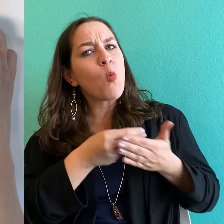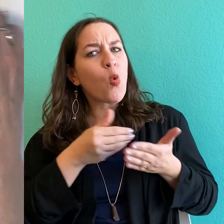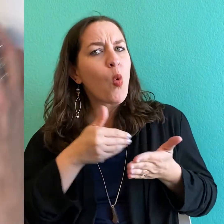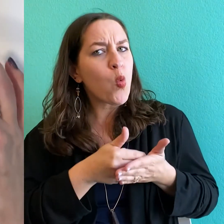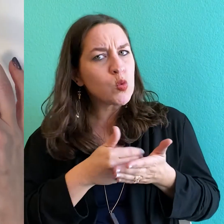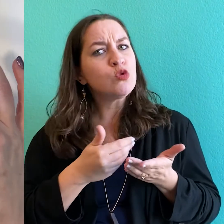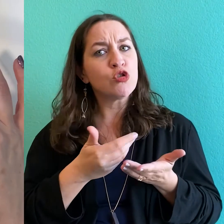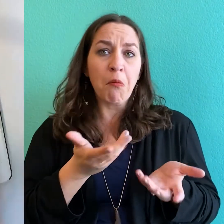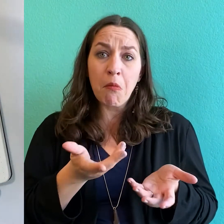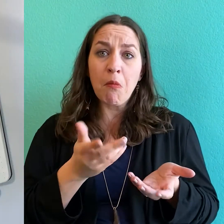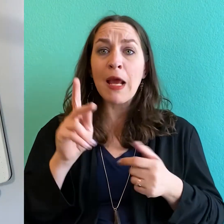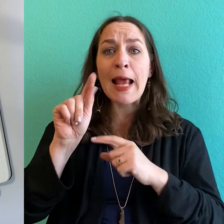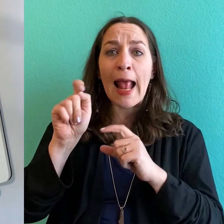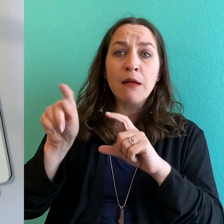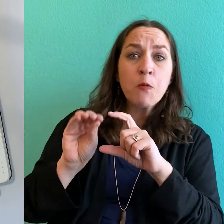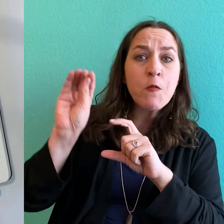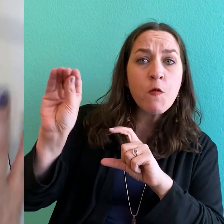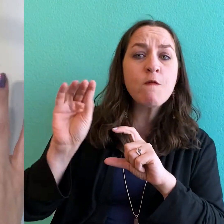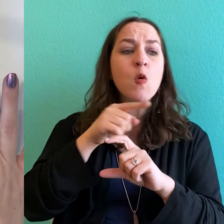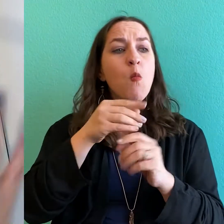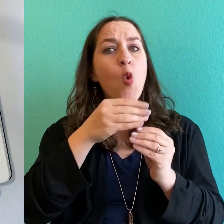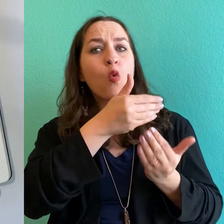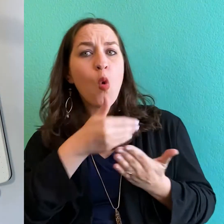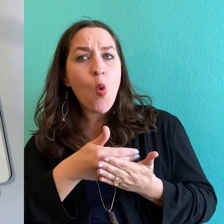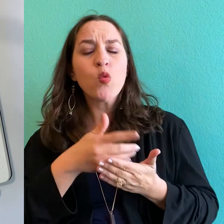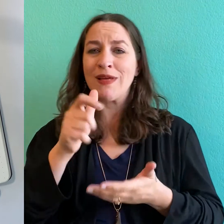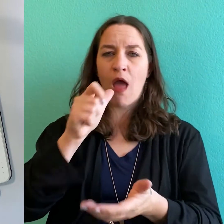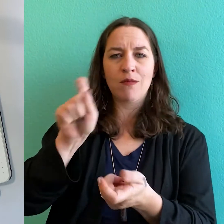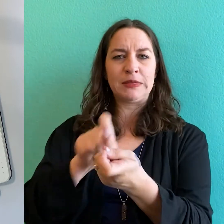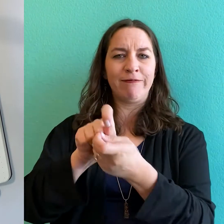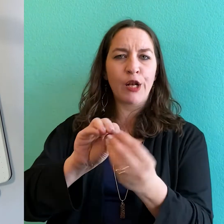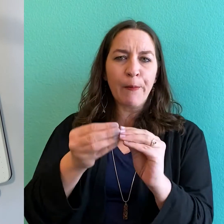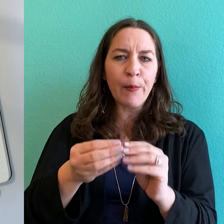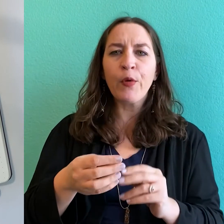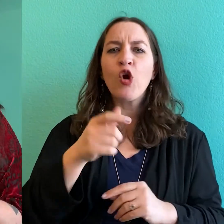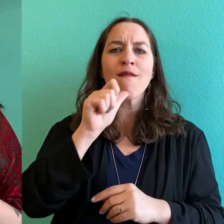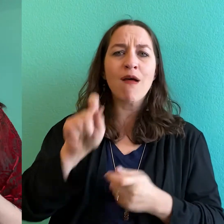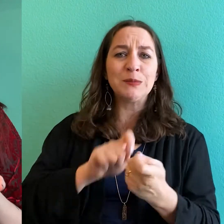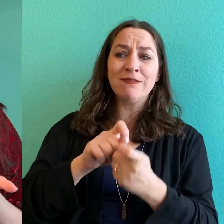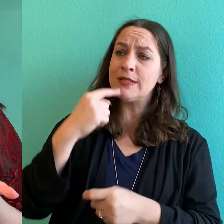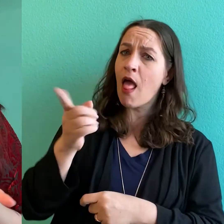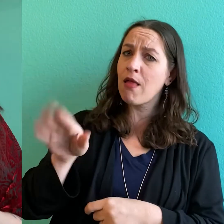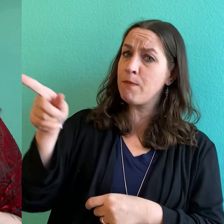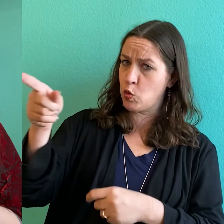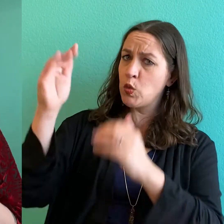time with Derek instead. And I need to bring Derek in a little bit closer. And so Kate's going to move a little bit out. Now, these aren't things that you go and you tell